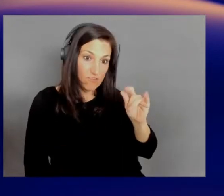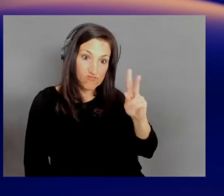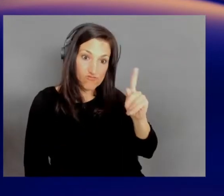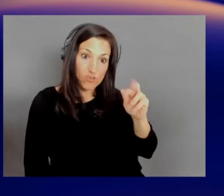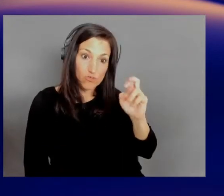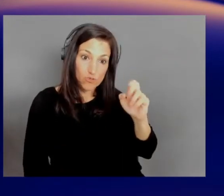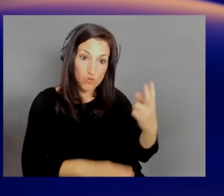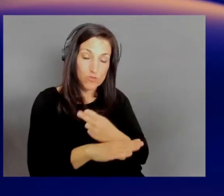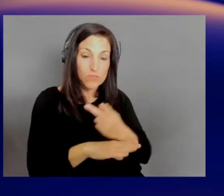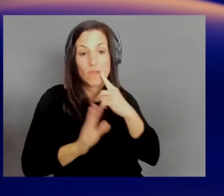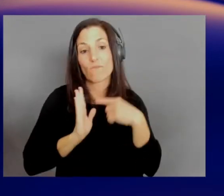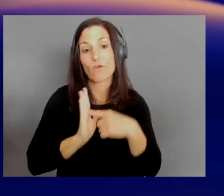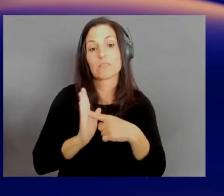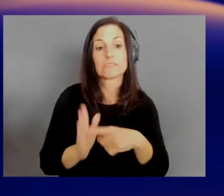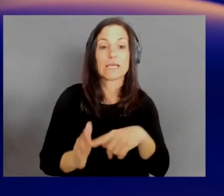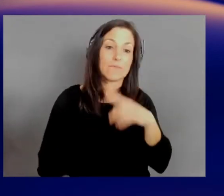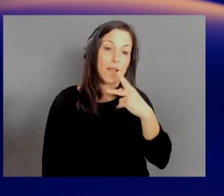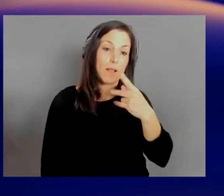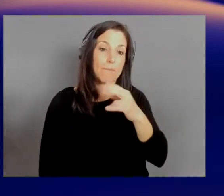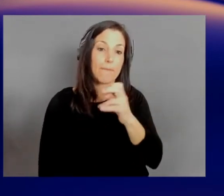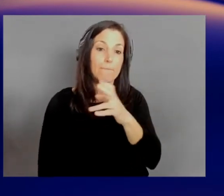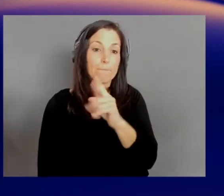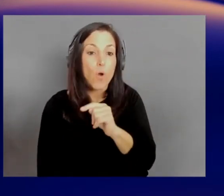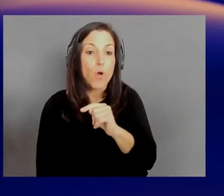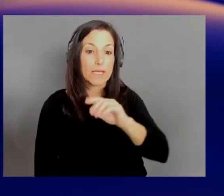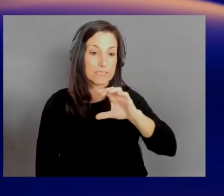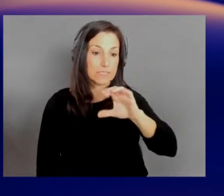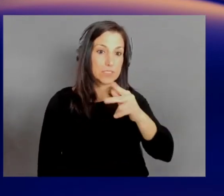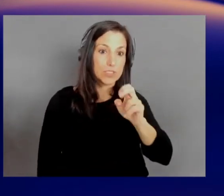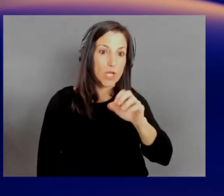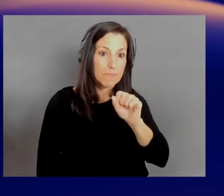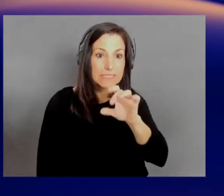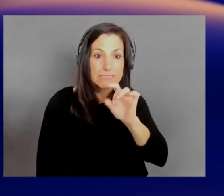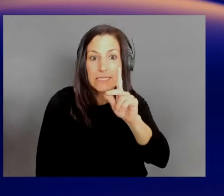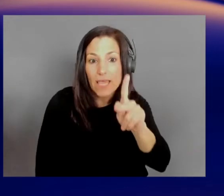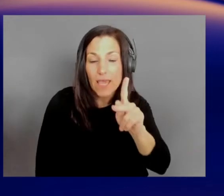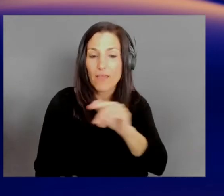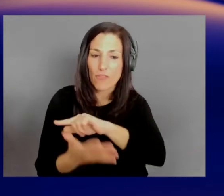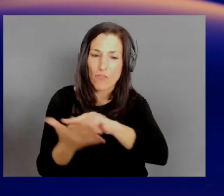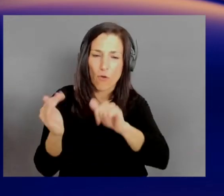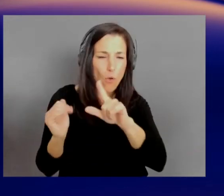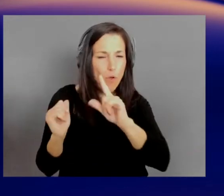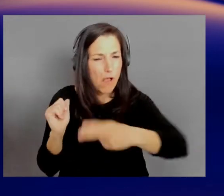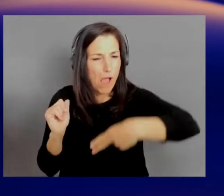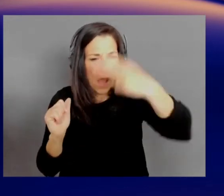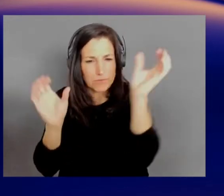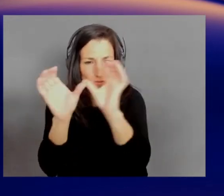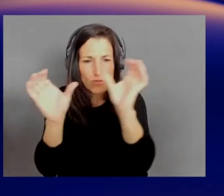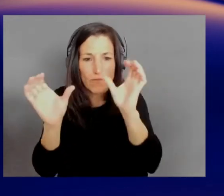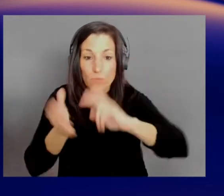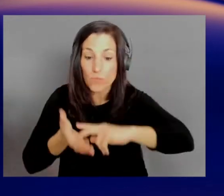are all FedRAMP 2 Moderate as well as FedRAMP High certified, which means that if you have very specific workloads,